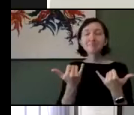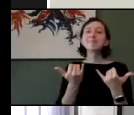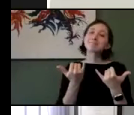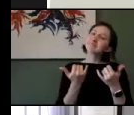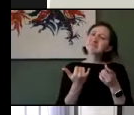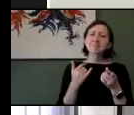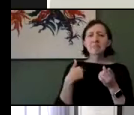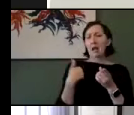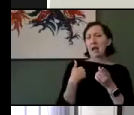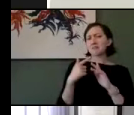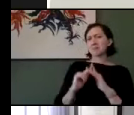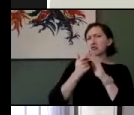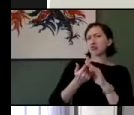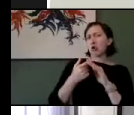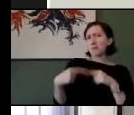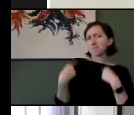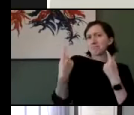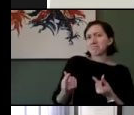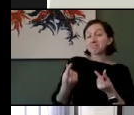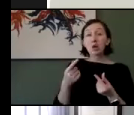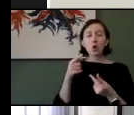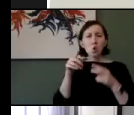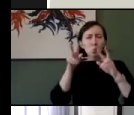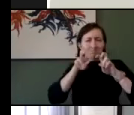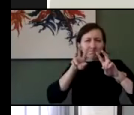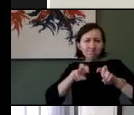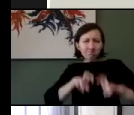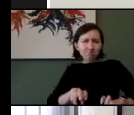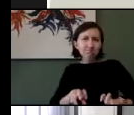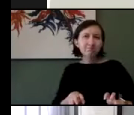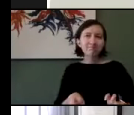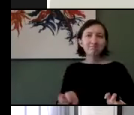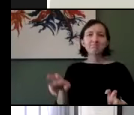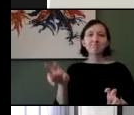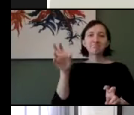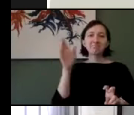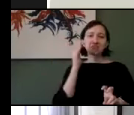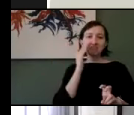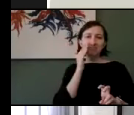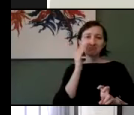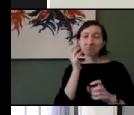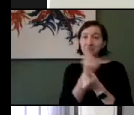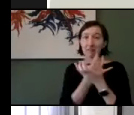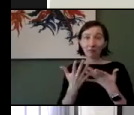we're looking at all things when it comes to COVID-19